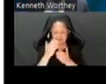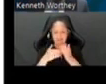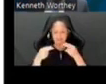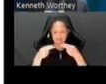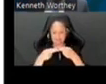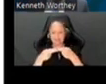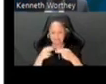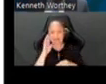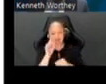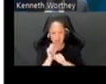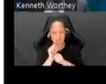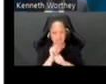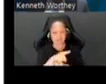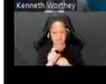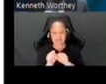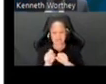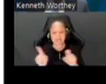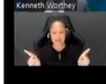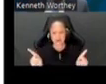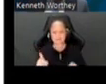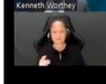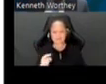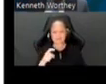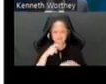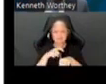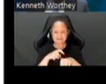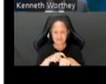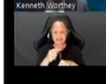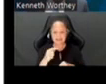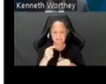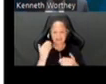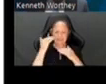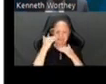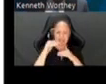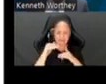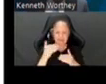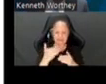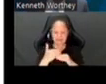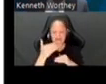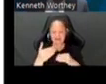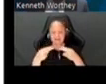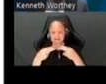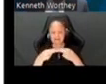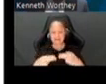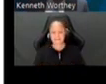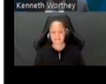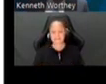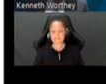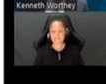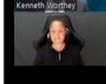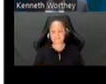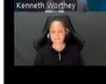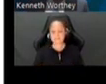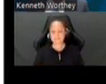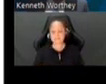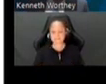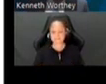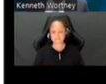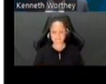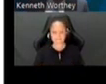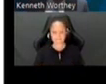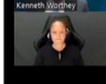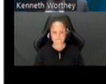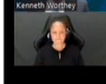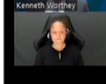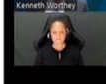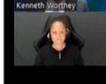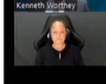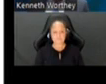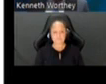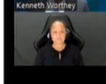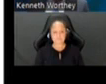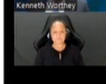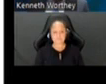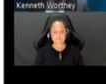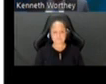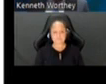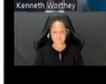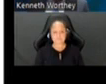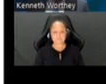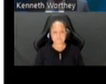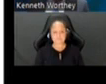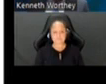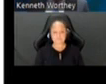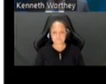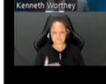to you. But in the interest of time, next slide please. Next slide please.